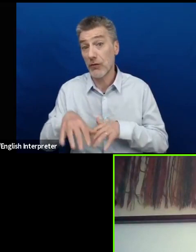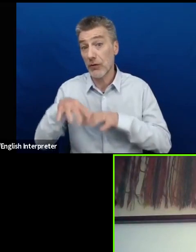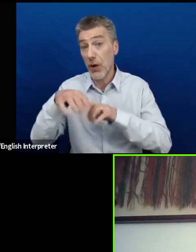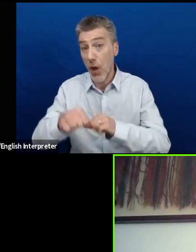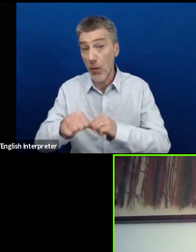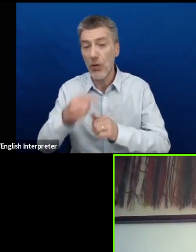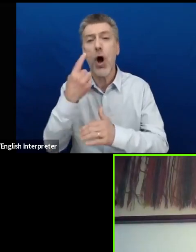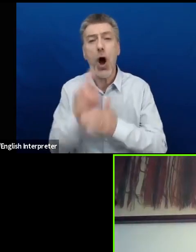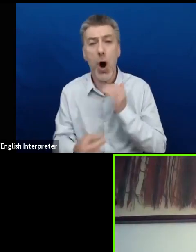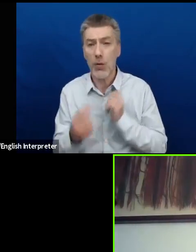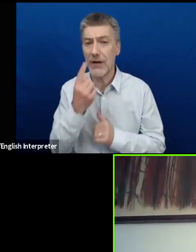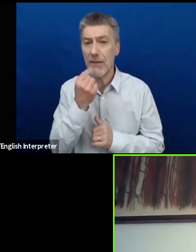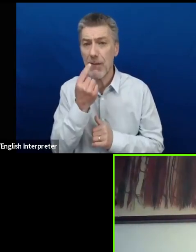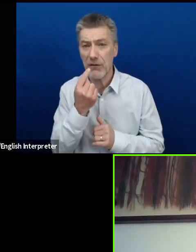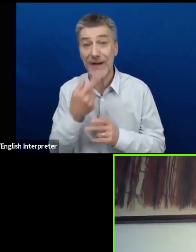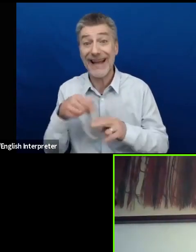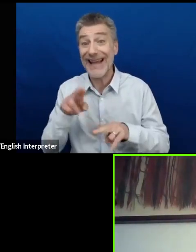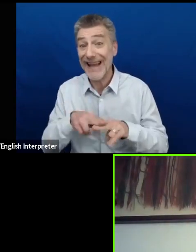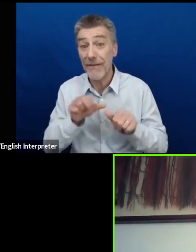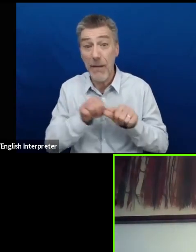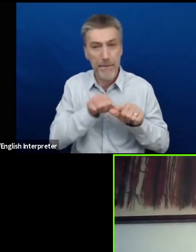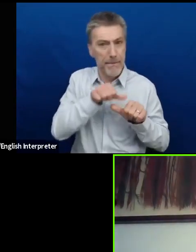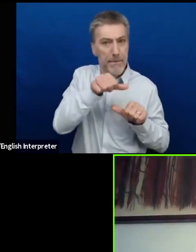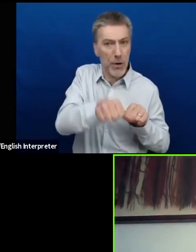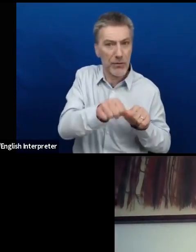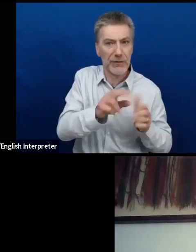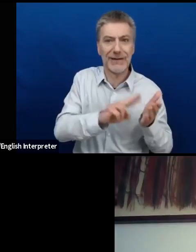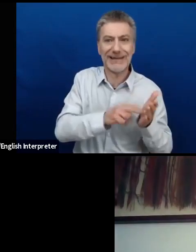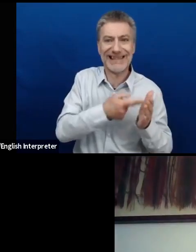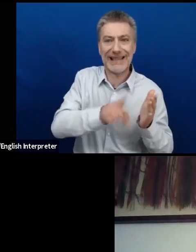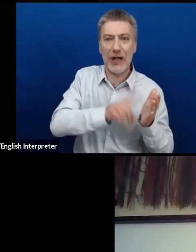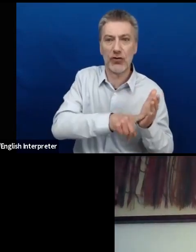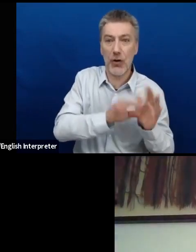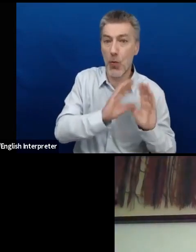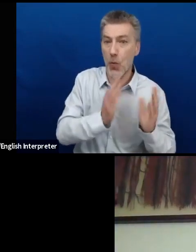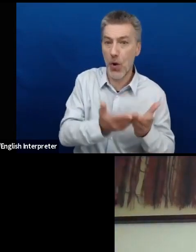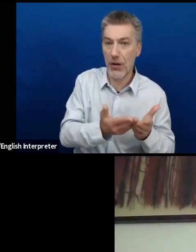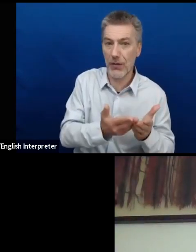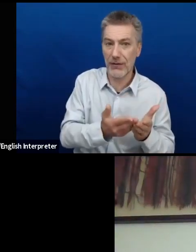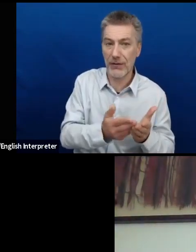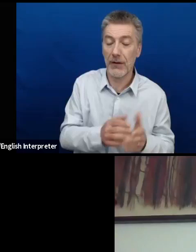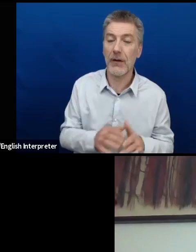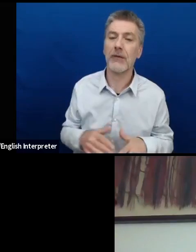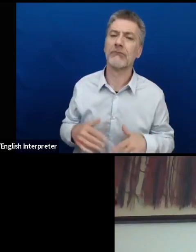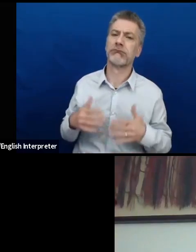say the post-colonial is a provocation to think about colonialism